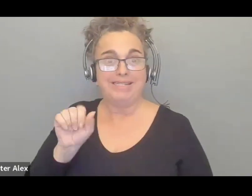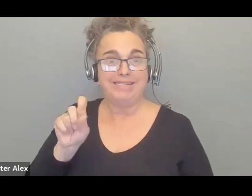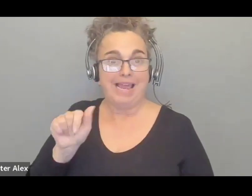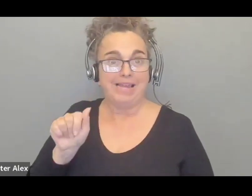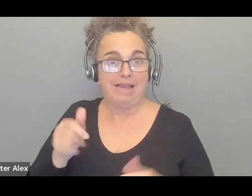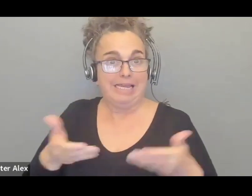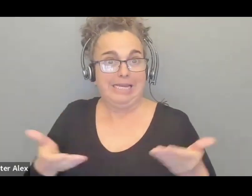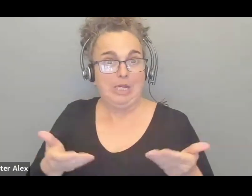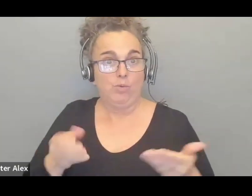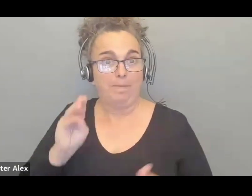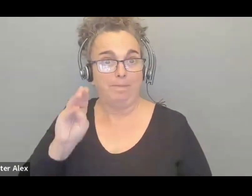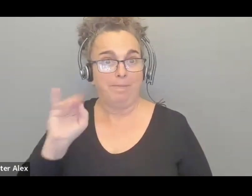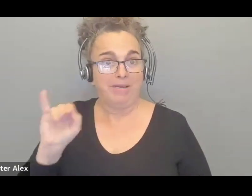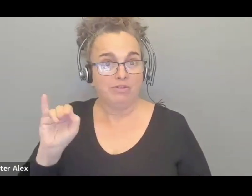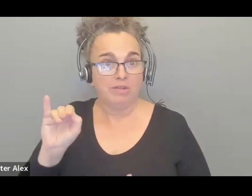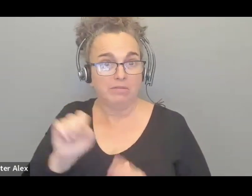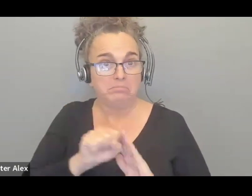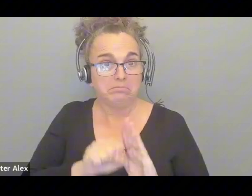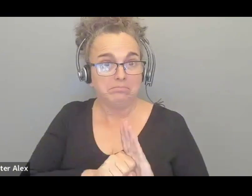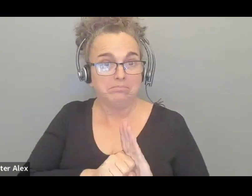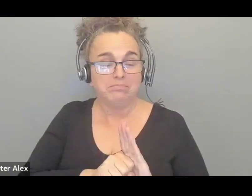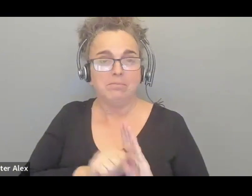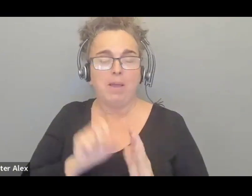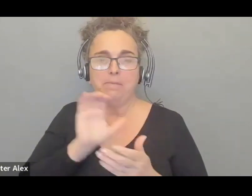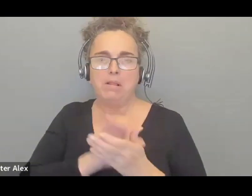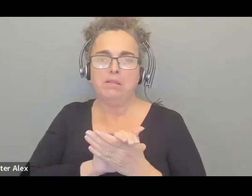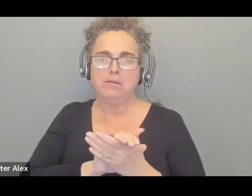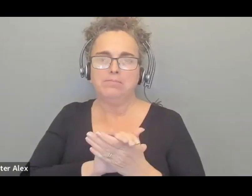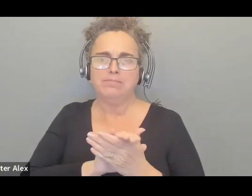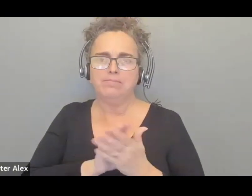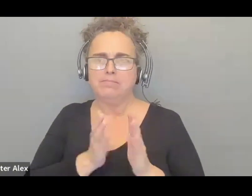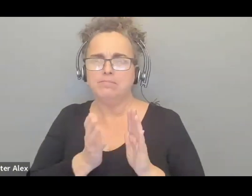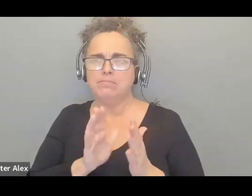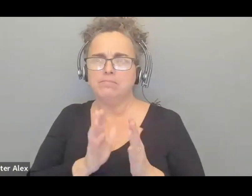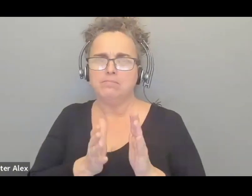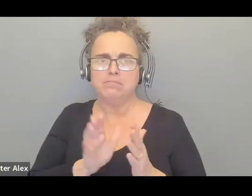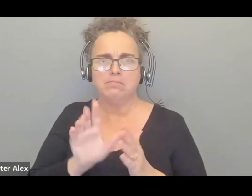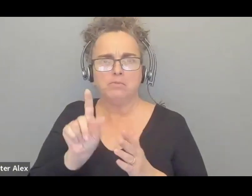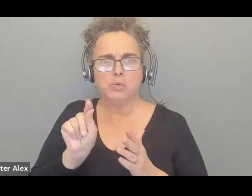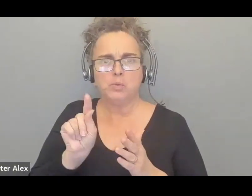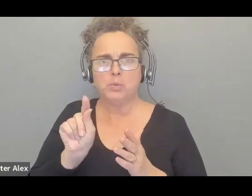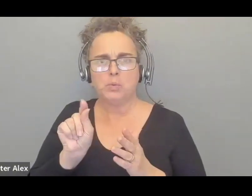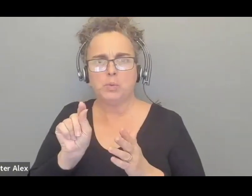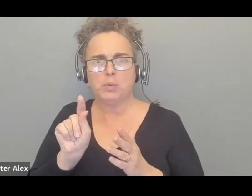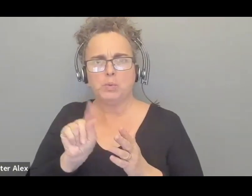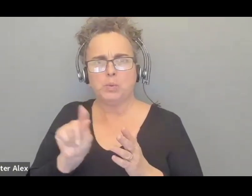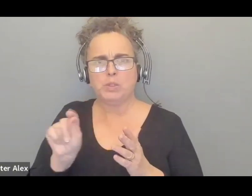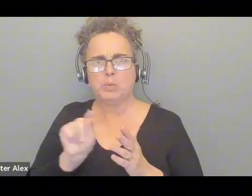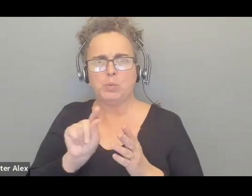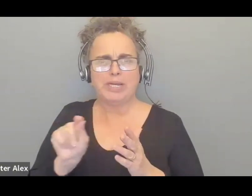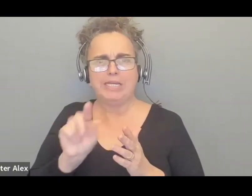Michigan, I think it was 2020 census report says